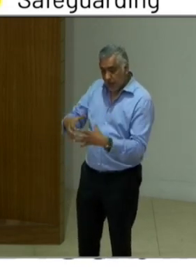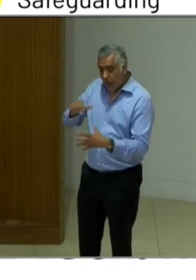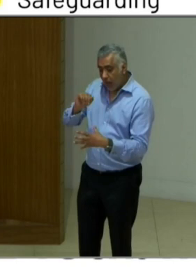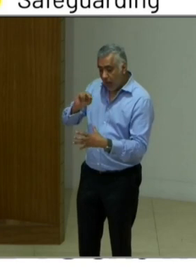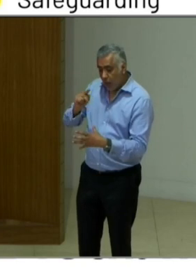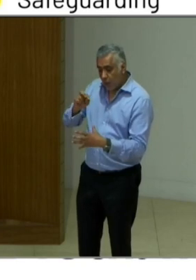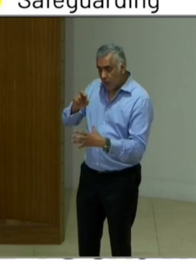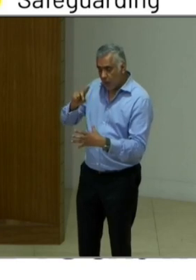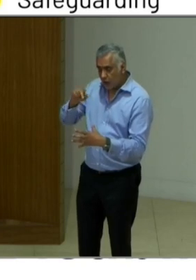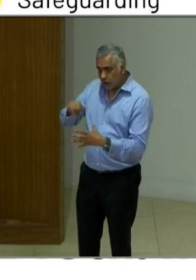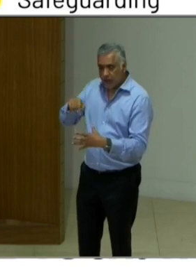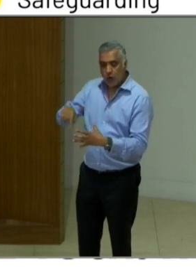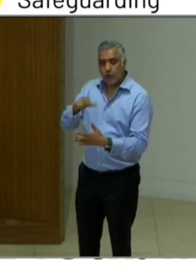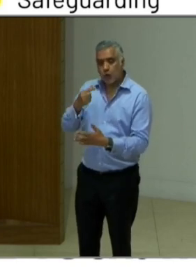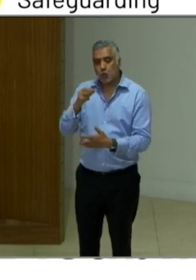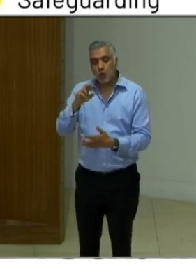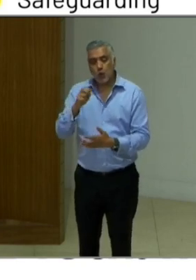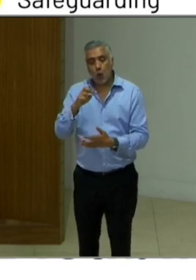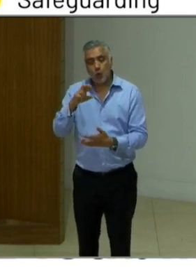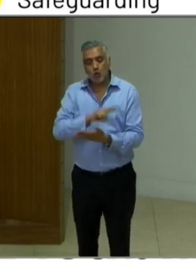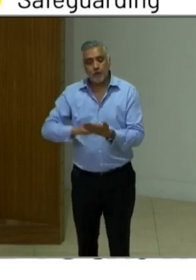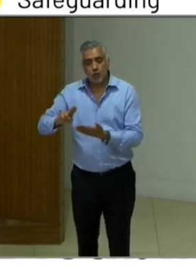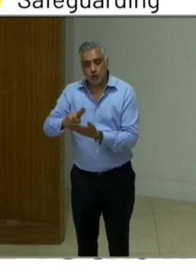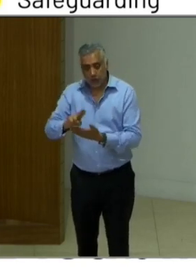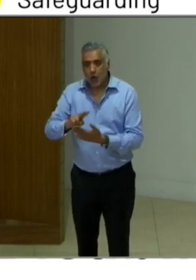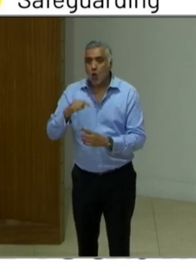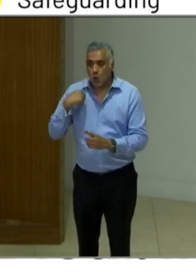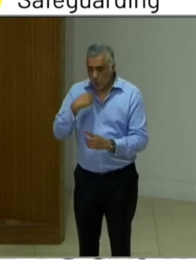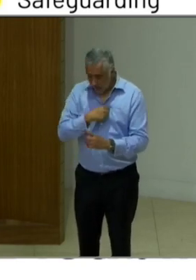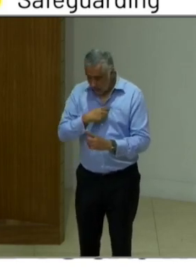Pontifical Gregorian University, the motivation to rename it was two fold.